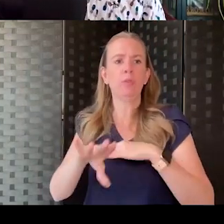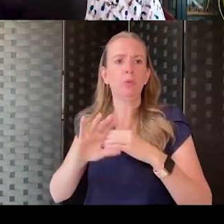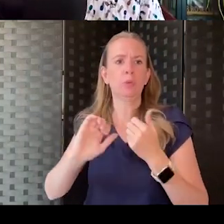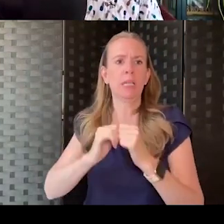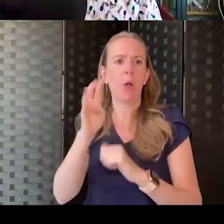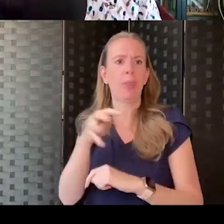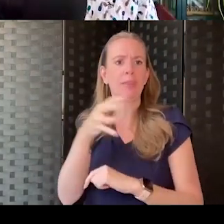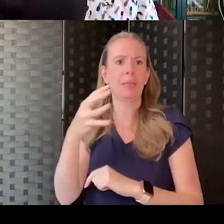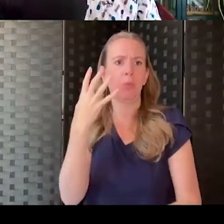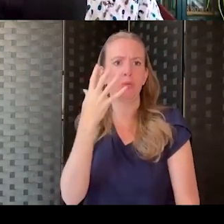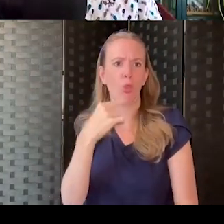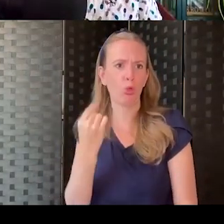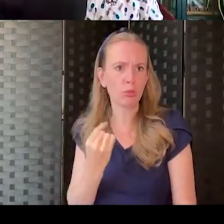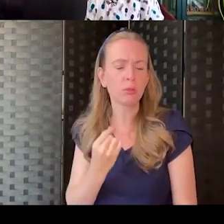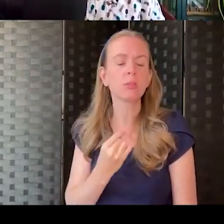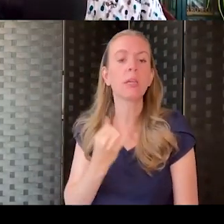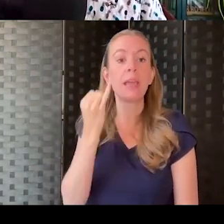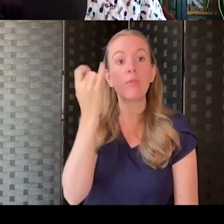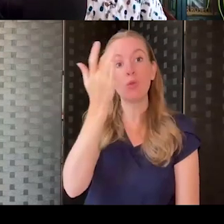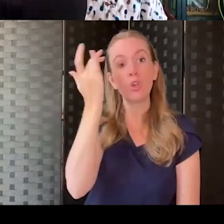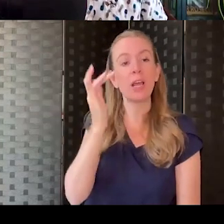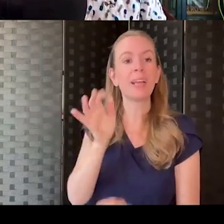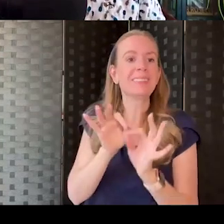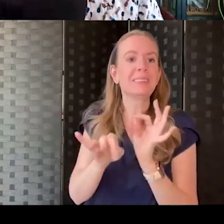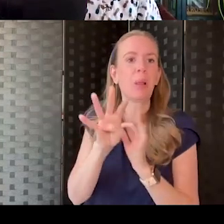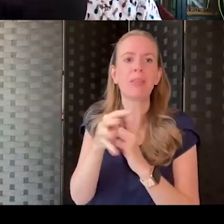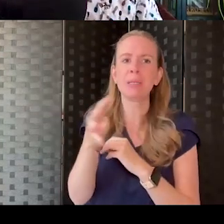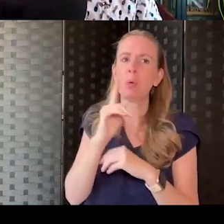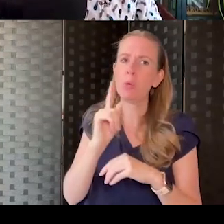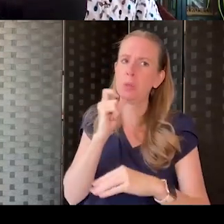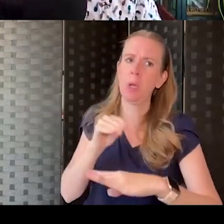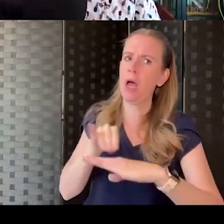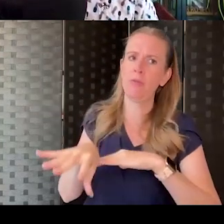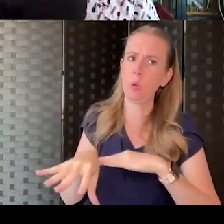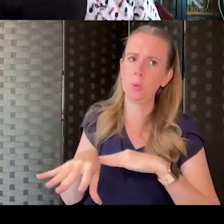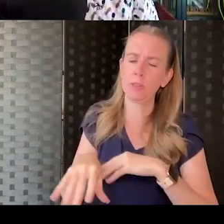If you forget them, for a simple table, that likely will not have any effect. A simple table